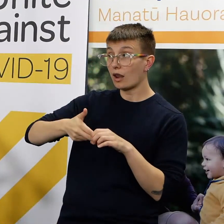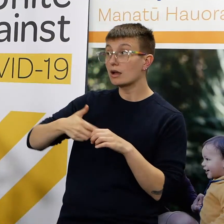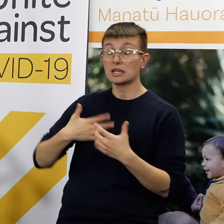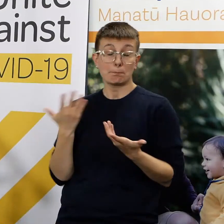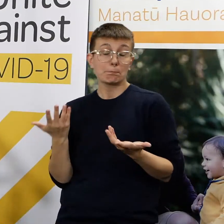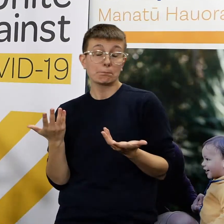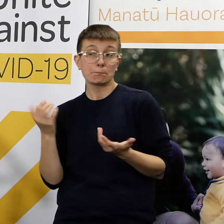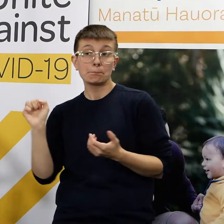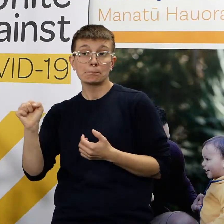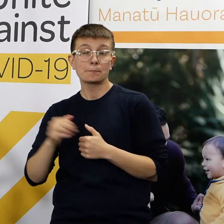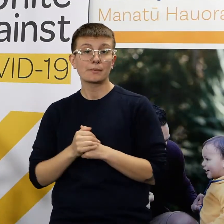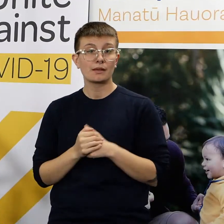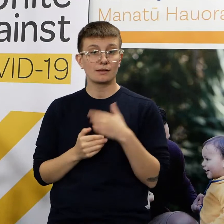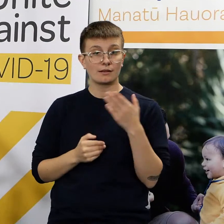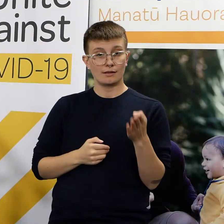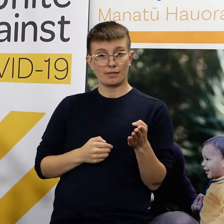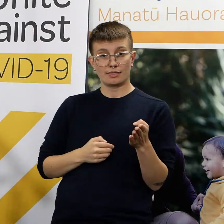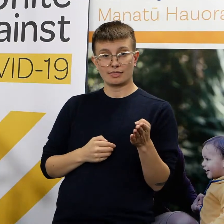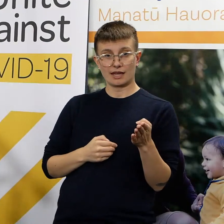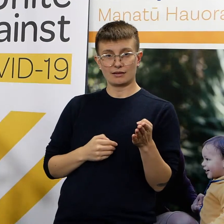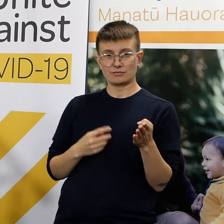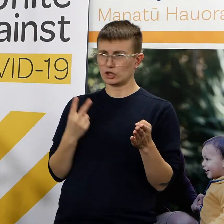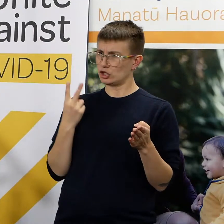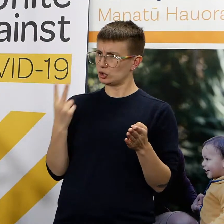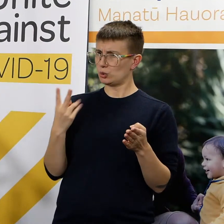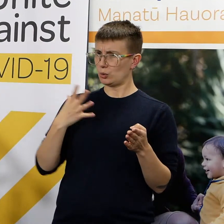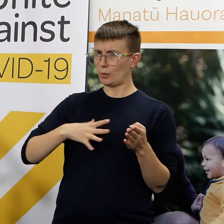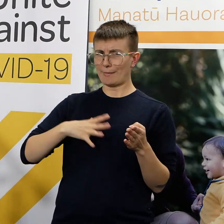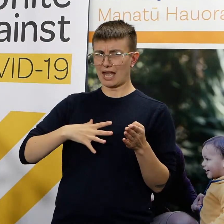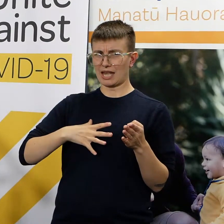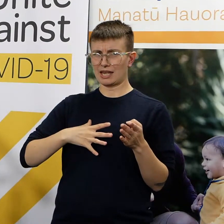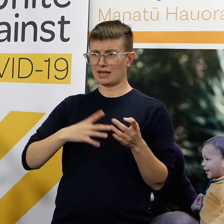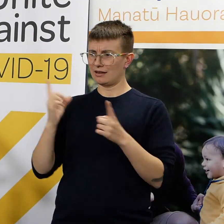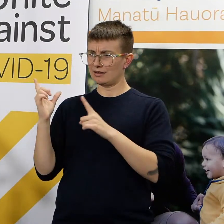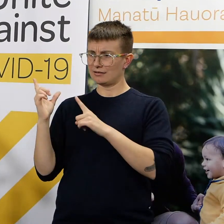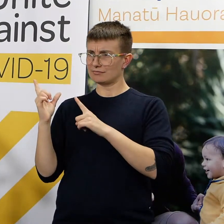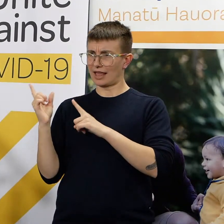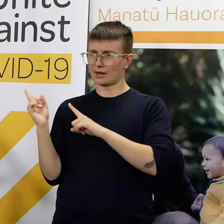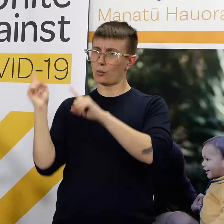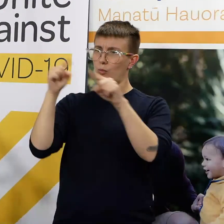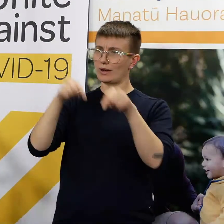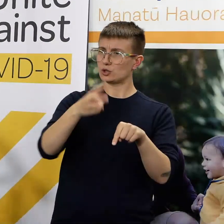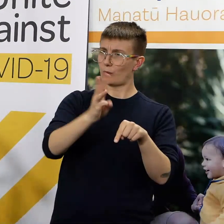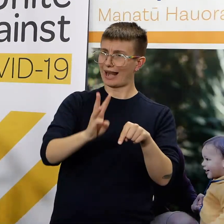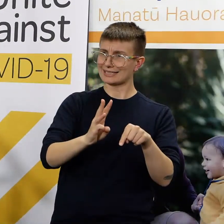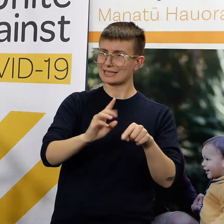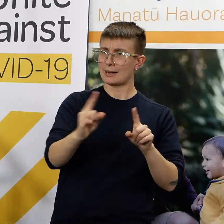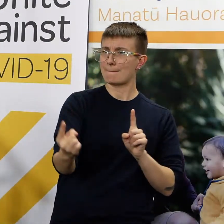Did they self isolate the two women after they visited there family member in Wellington, did they